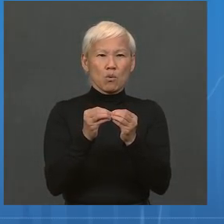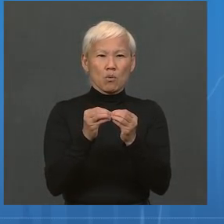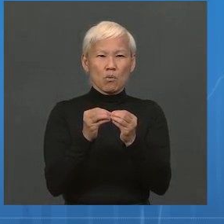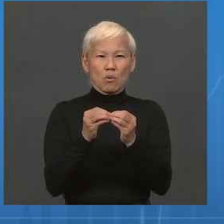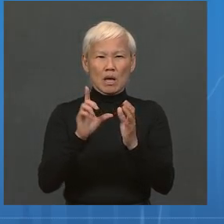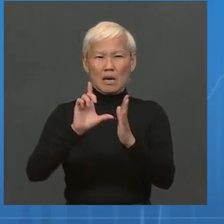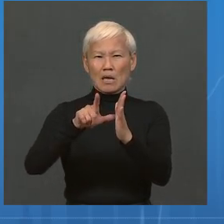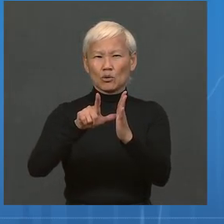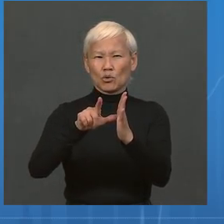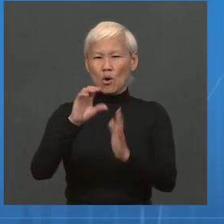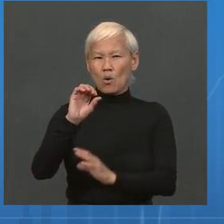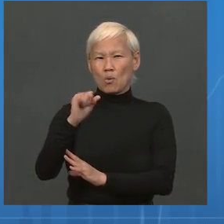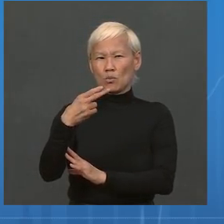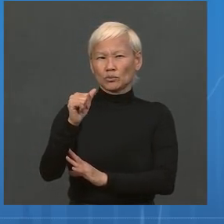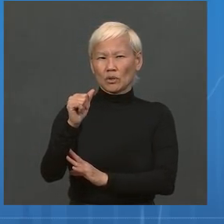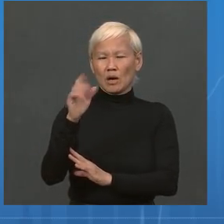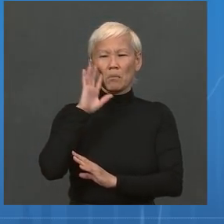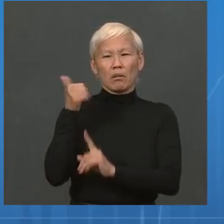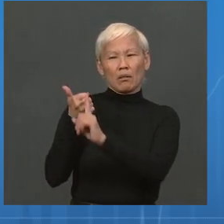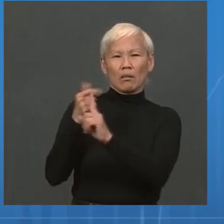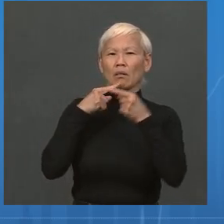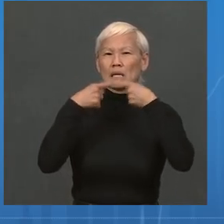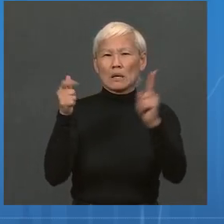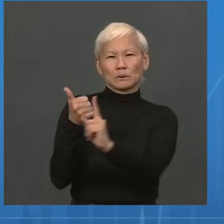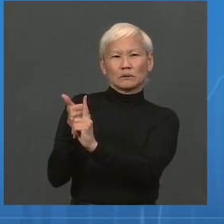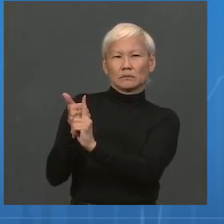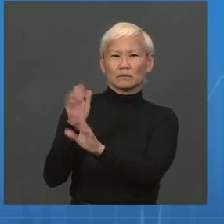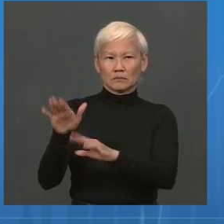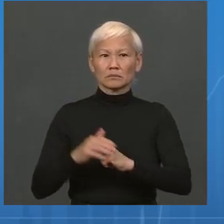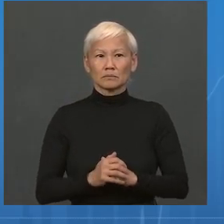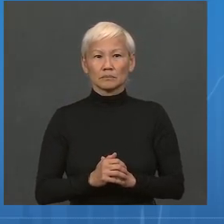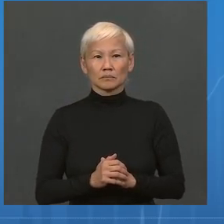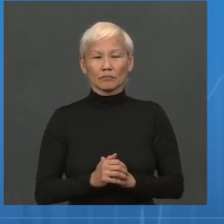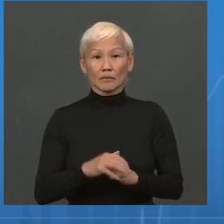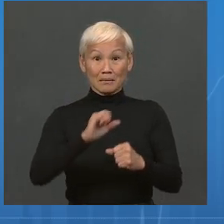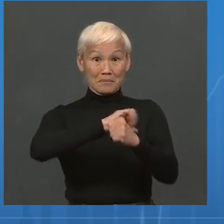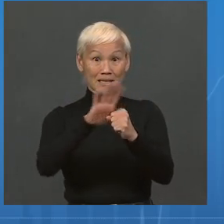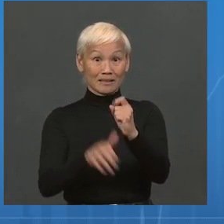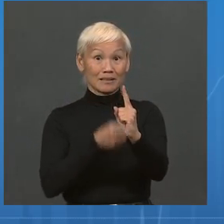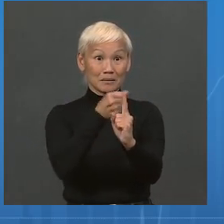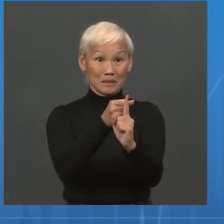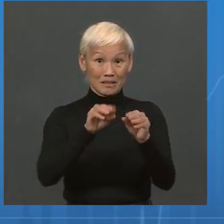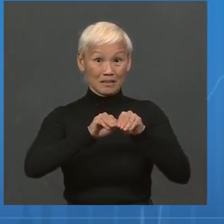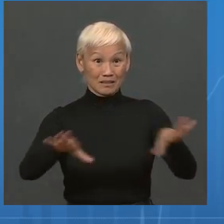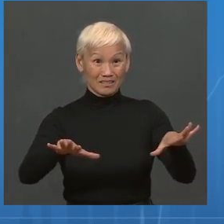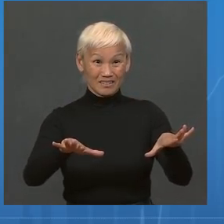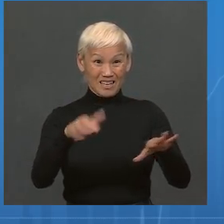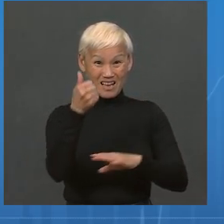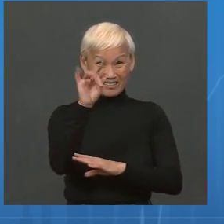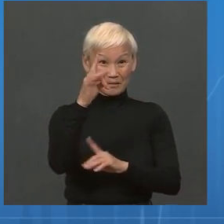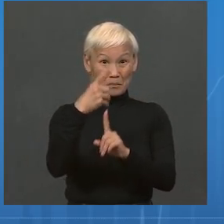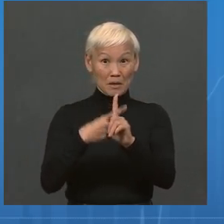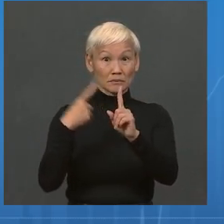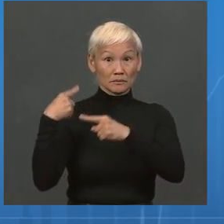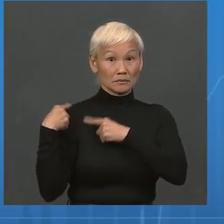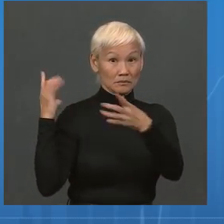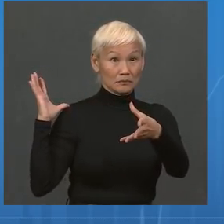You know, after 18 months of a pandemic, as we've all talked about, it's understandable that parents have anxiously awaited this day.